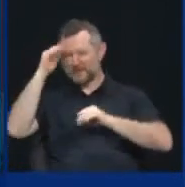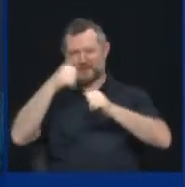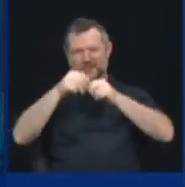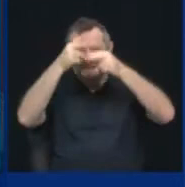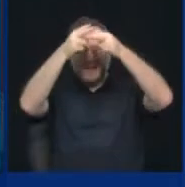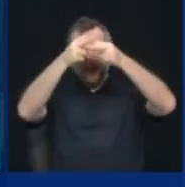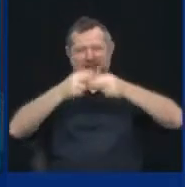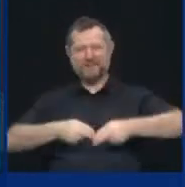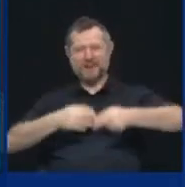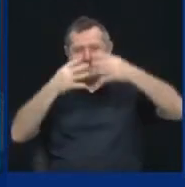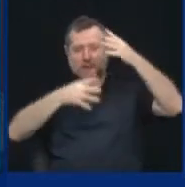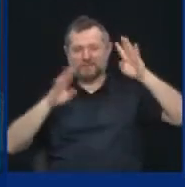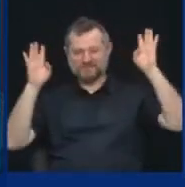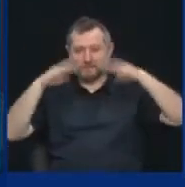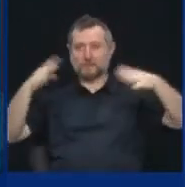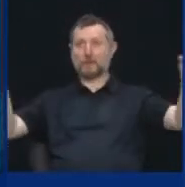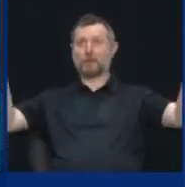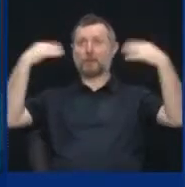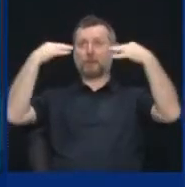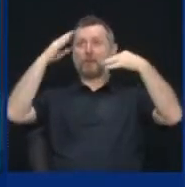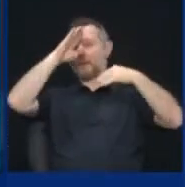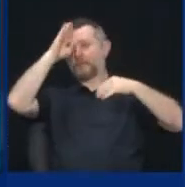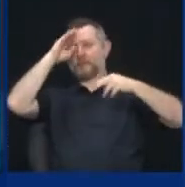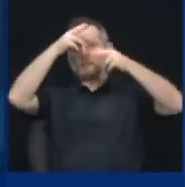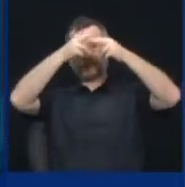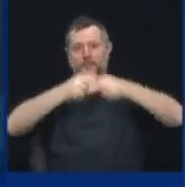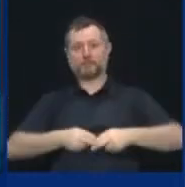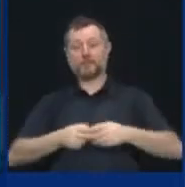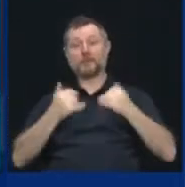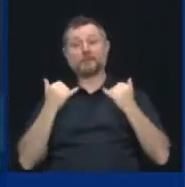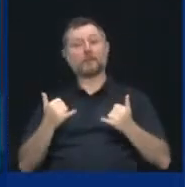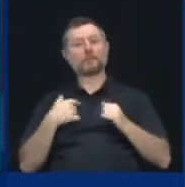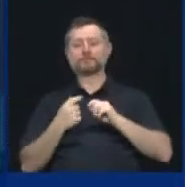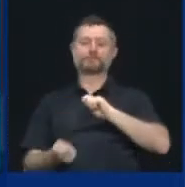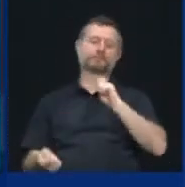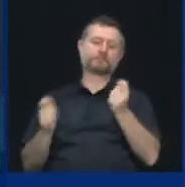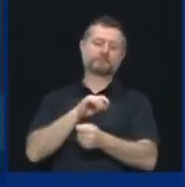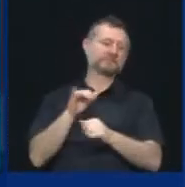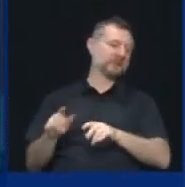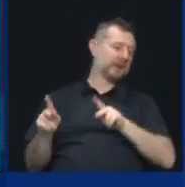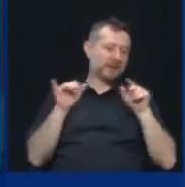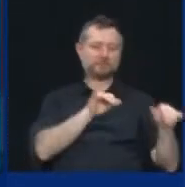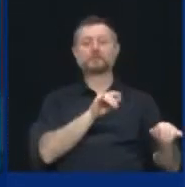THAT WE WERE LOOKING AT HOSPITAL NUMBERS AND THERE WAS MORE ACCOUNTABILITY?